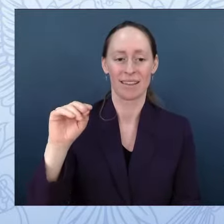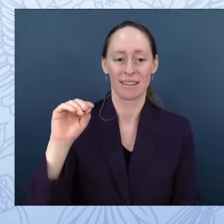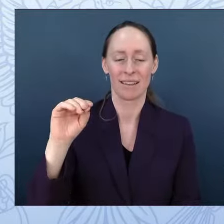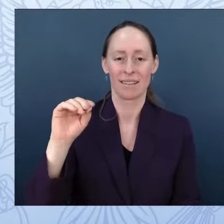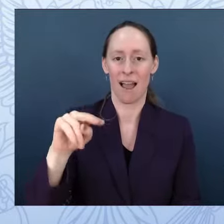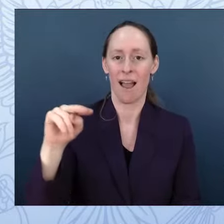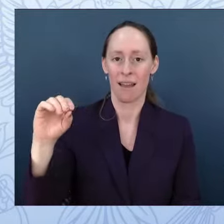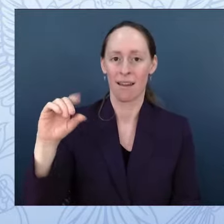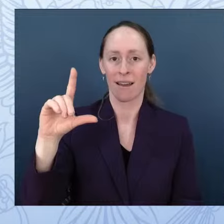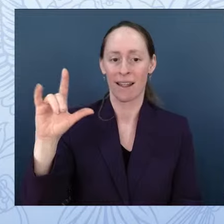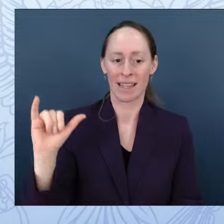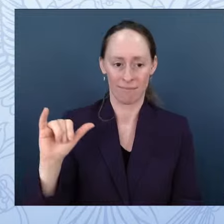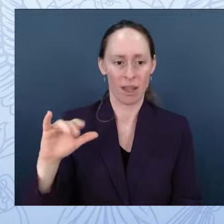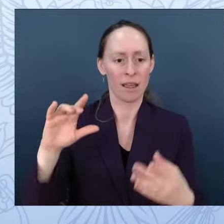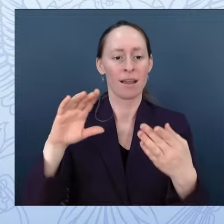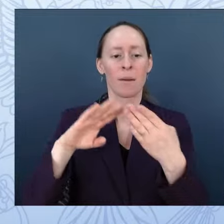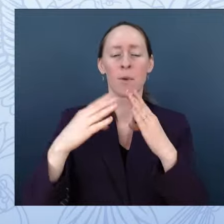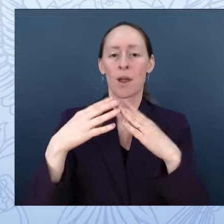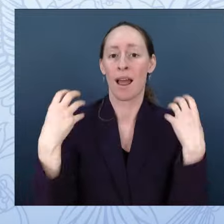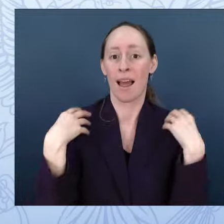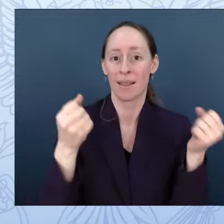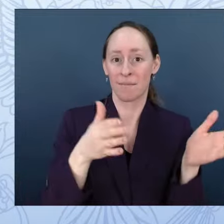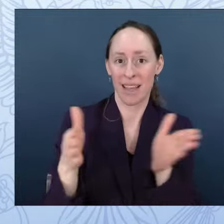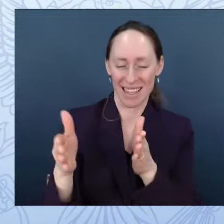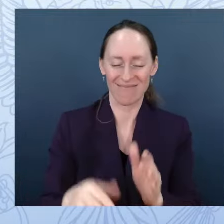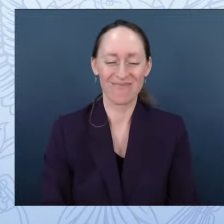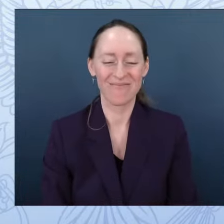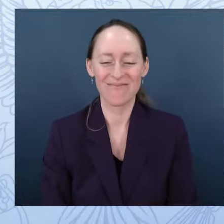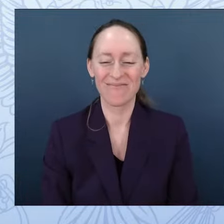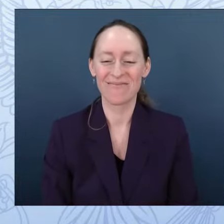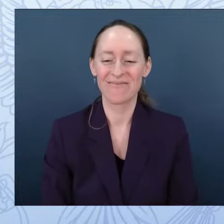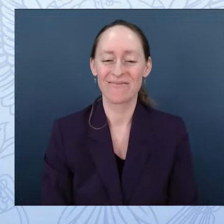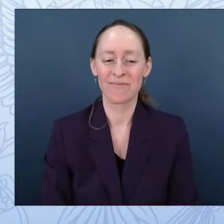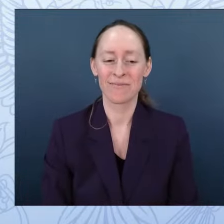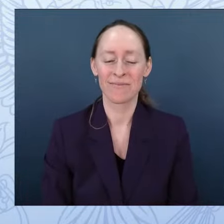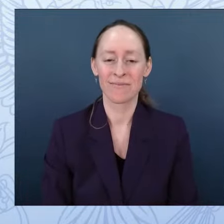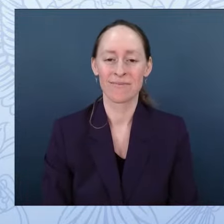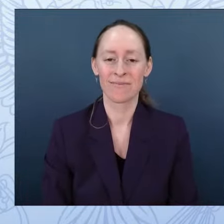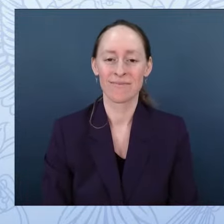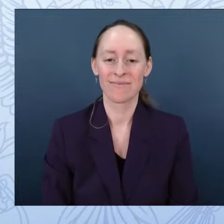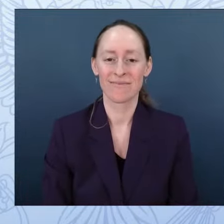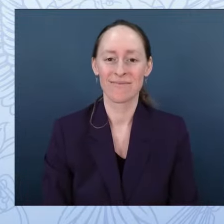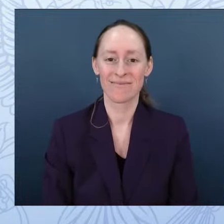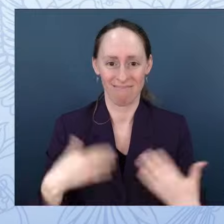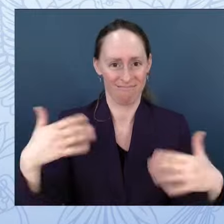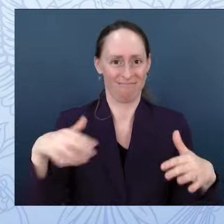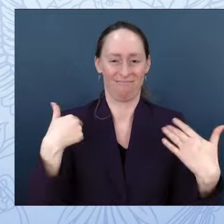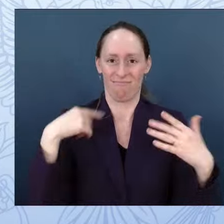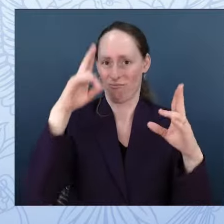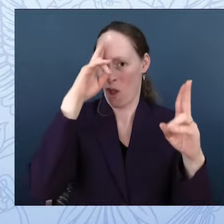thank you so much for this opportunity. It is really a great honor to be here with you and so many of these wonderful health care leaders